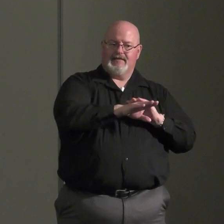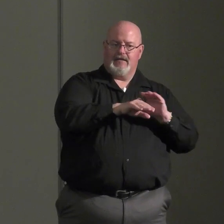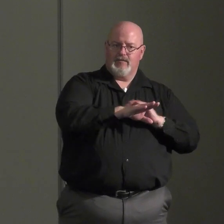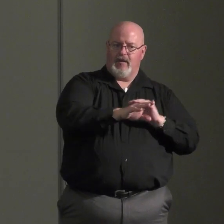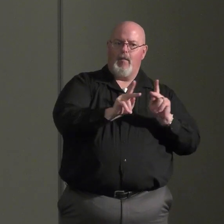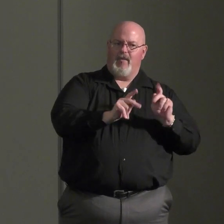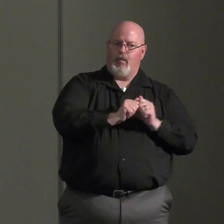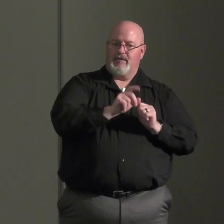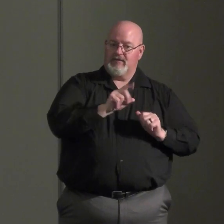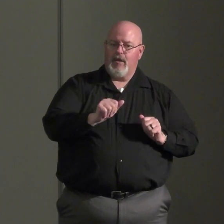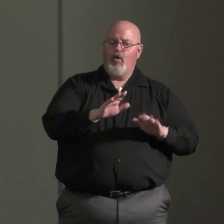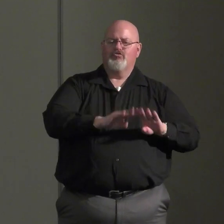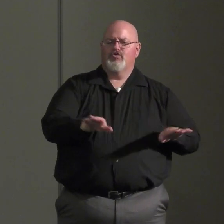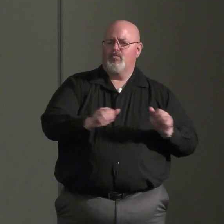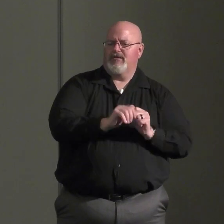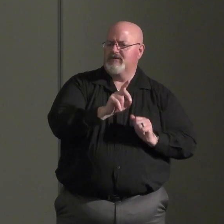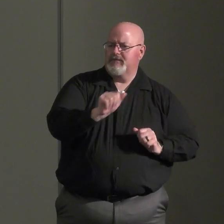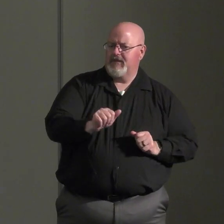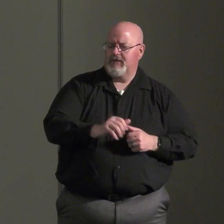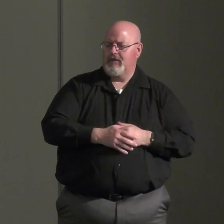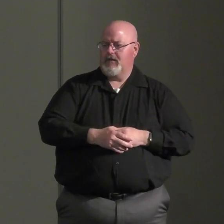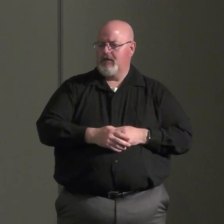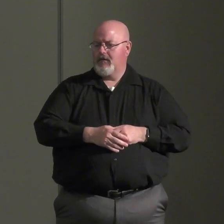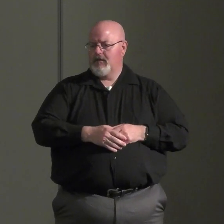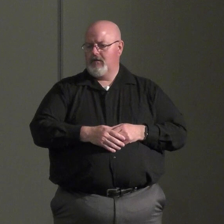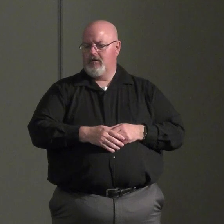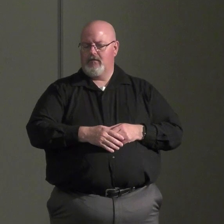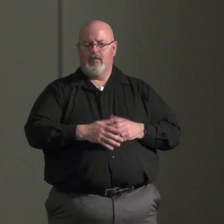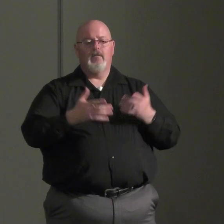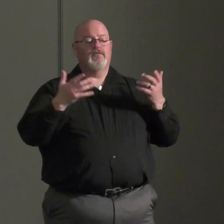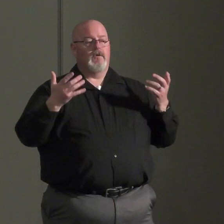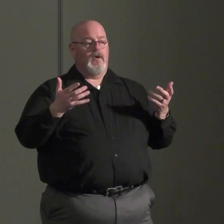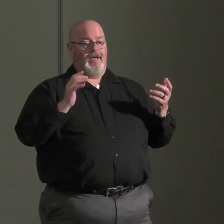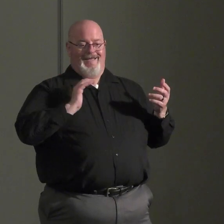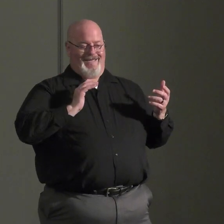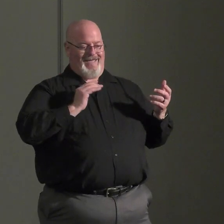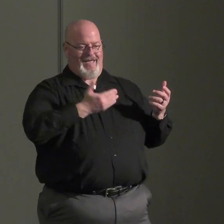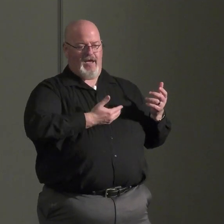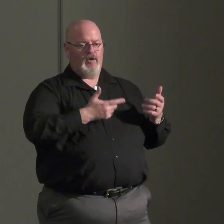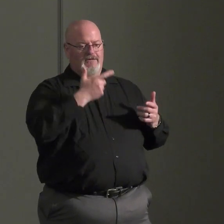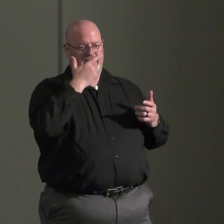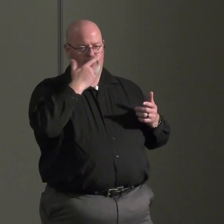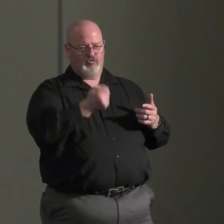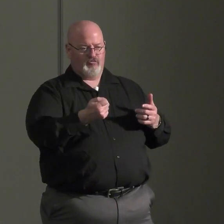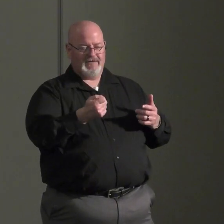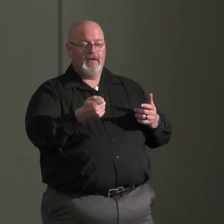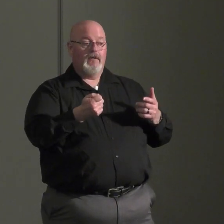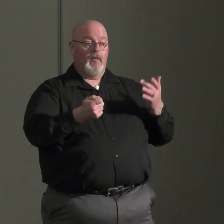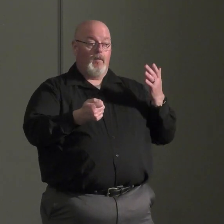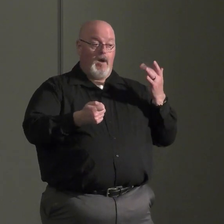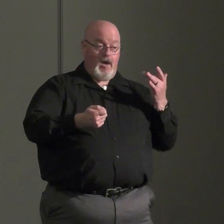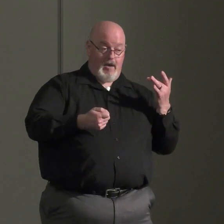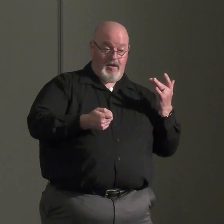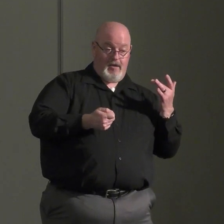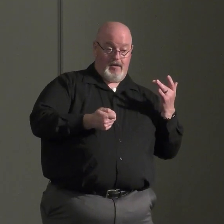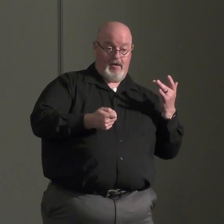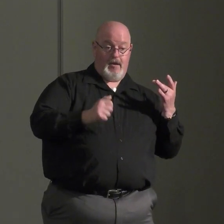With Disabilities or children with disabilities >> OLENKA: Ours is interesting because the ADA